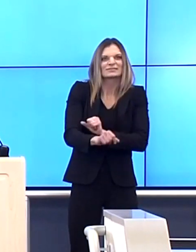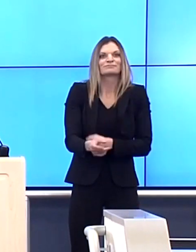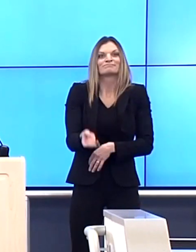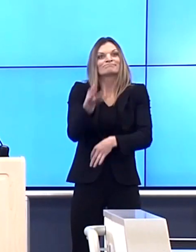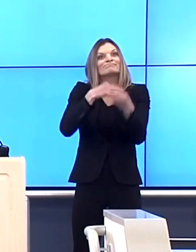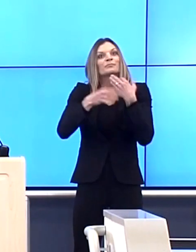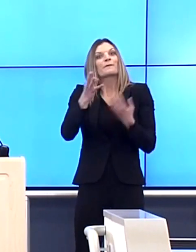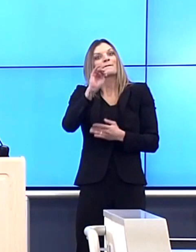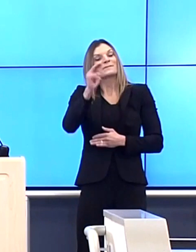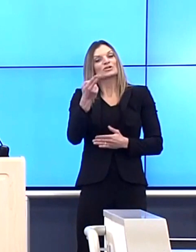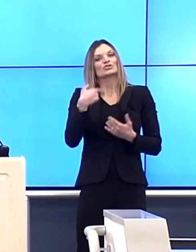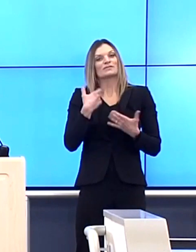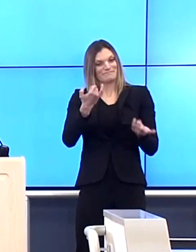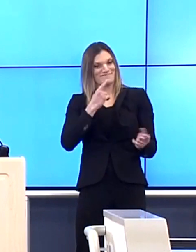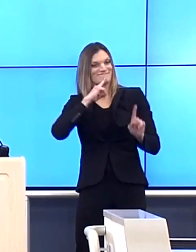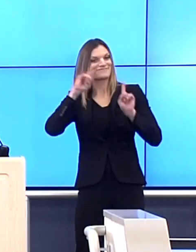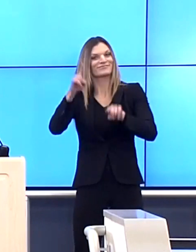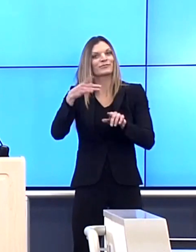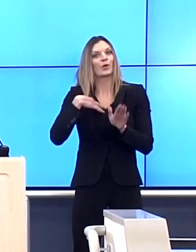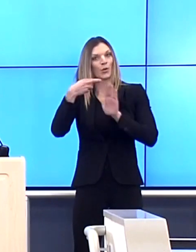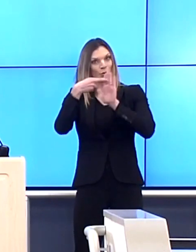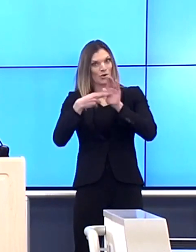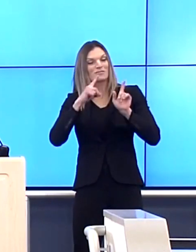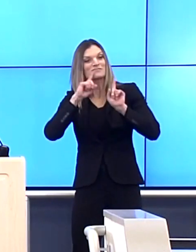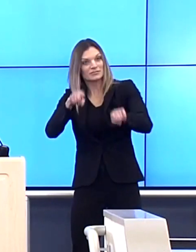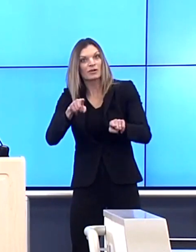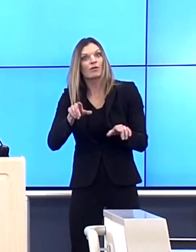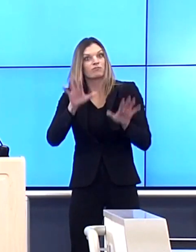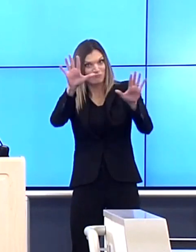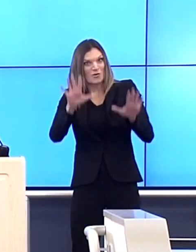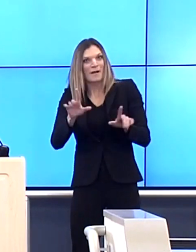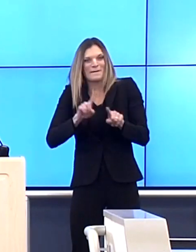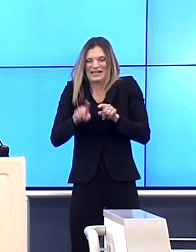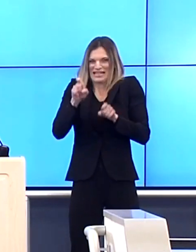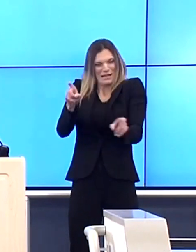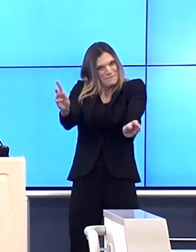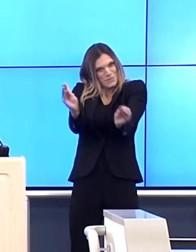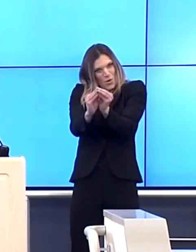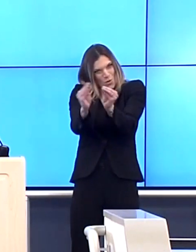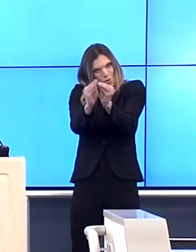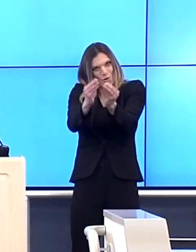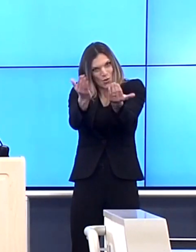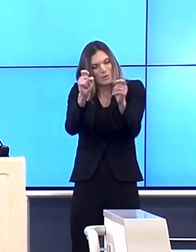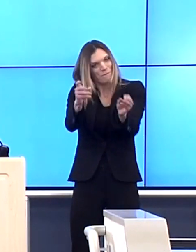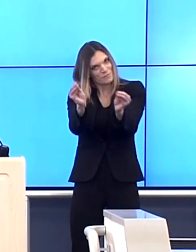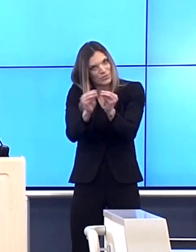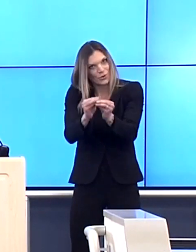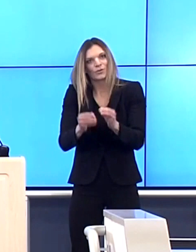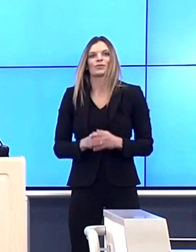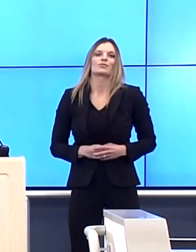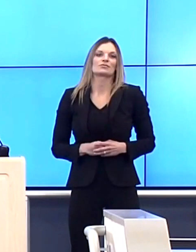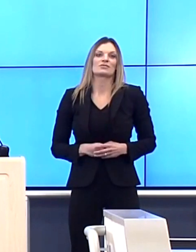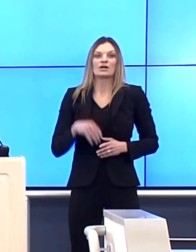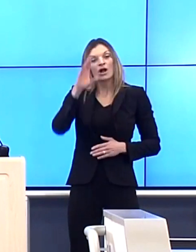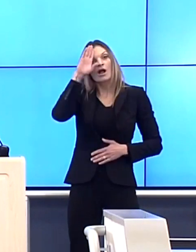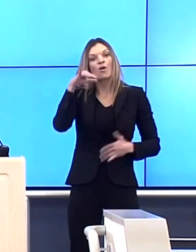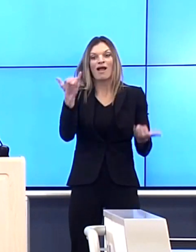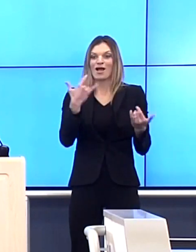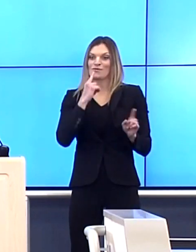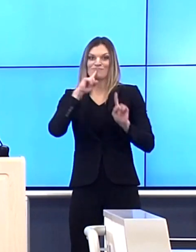LIVES AND LIVELIHOODS WILL REQUIRE MORE ACTION THAN JUST REQUIRE MORE ACTION THAN JUST STATE GOVERNMENTS ALONE AND STATE GOVERNMENTS ALONE AND PEOPLE CAN TAKE. PEOPLE CAN TAKE. I KNOW THE ACTION OF MY